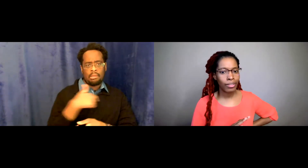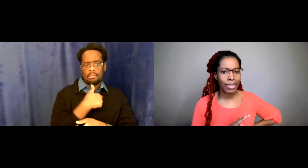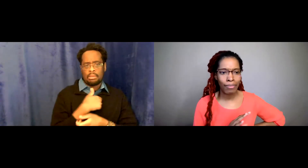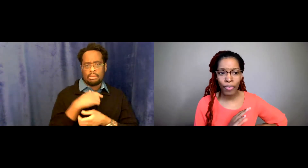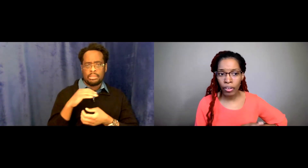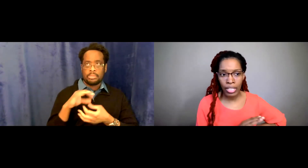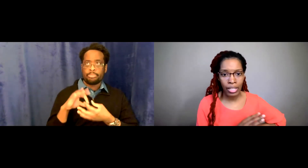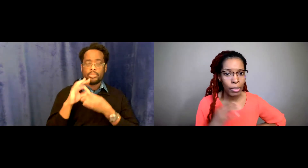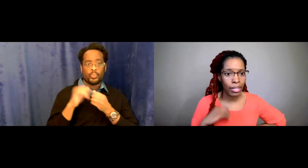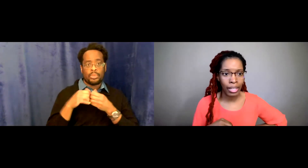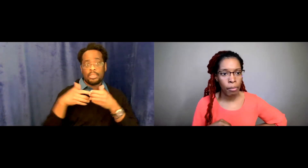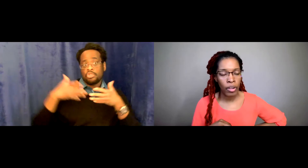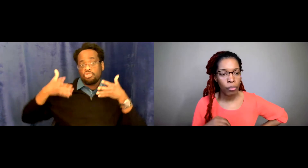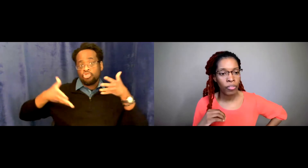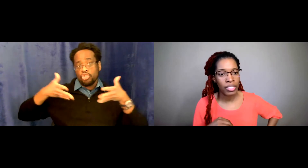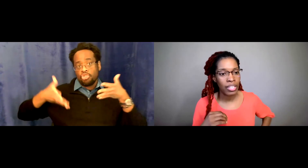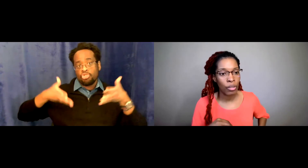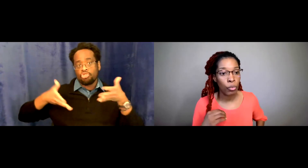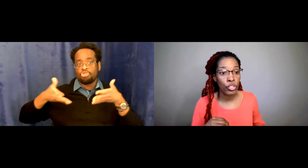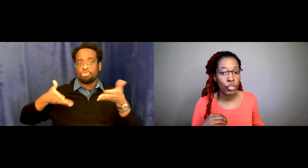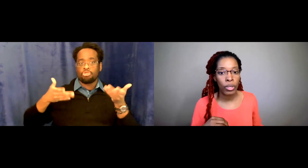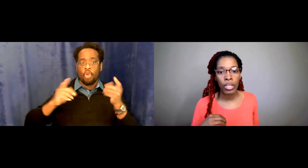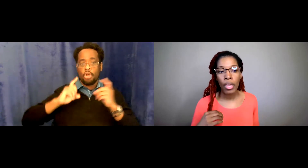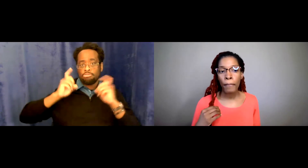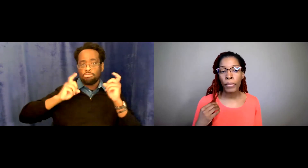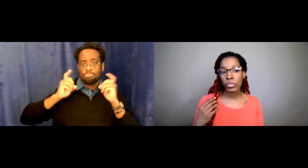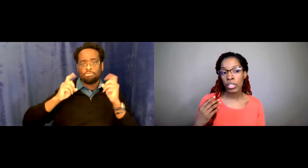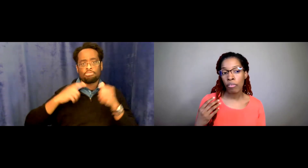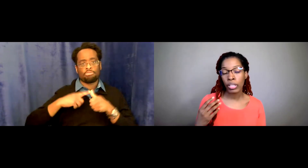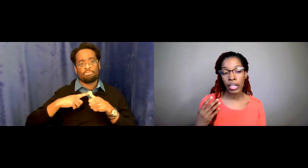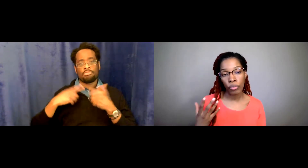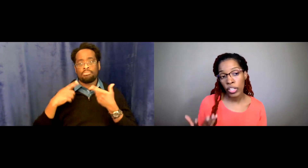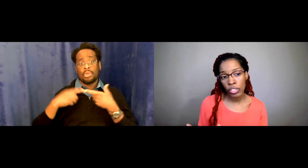can very easily be collaborated with the studies that we're doing mostly related to facial